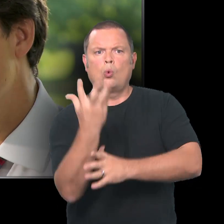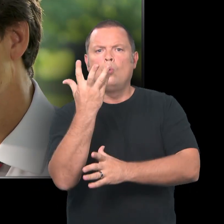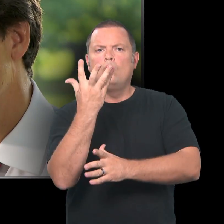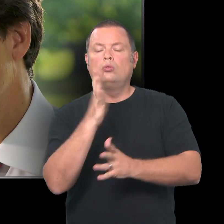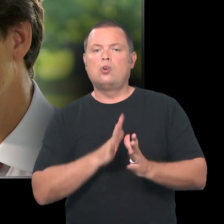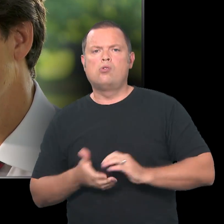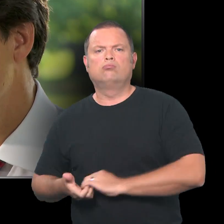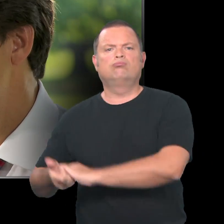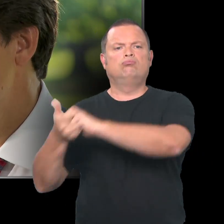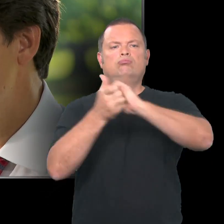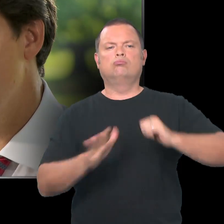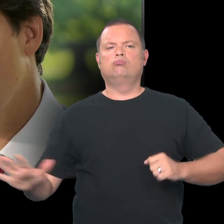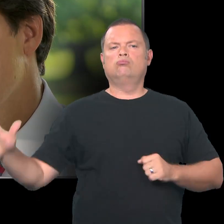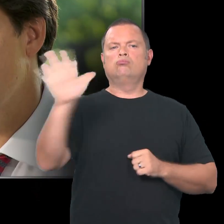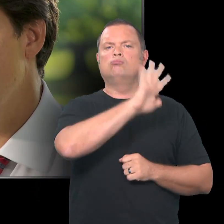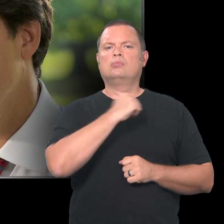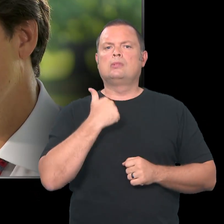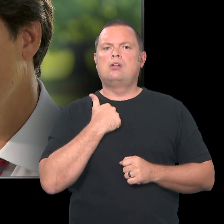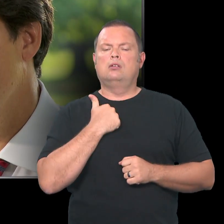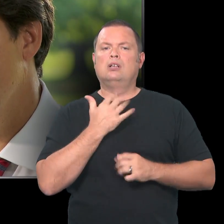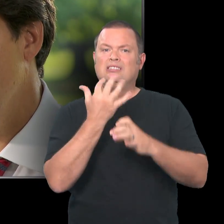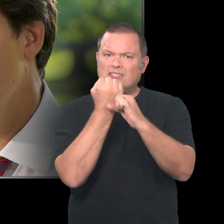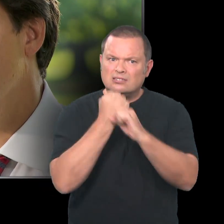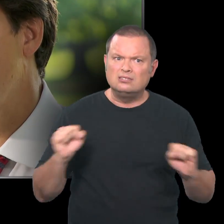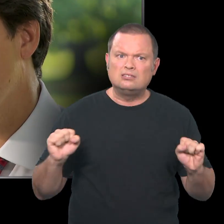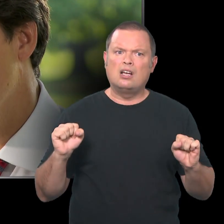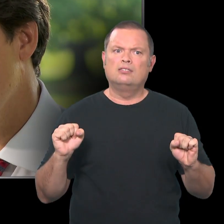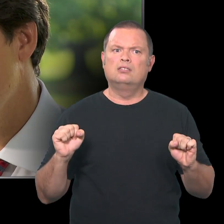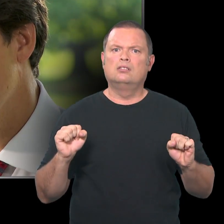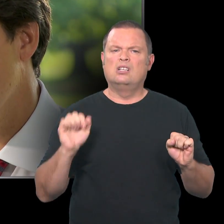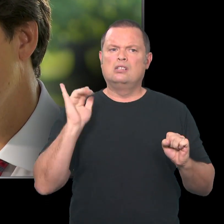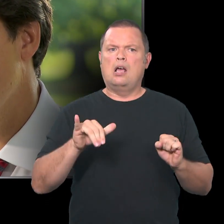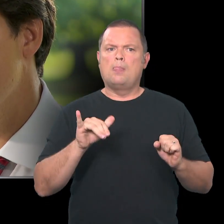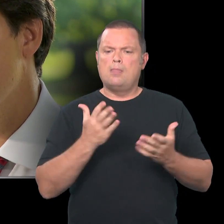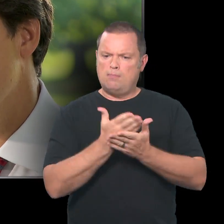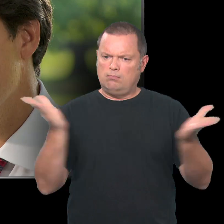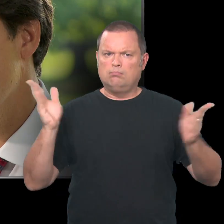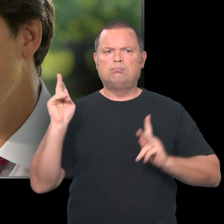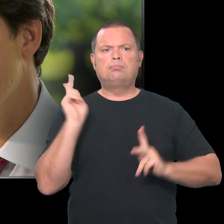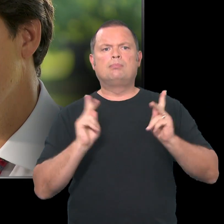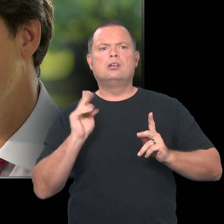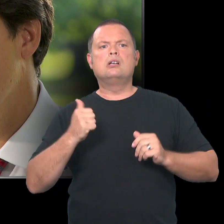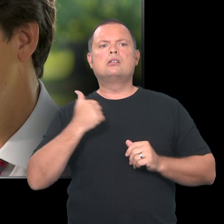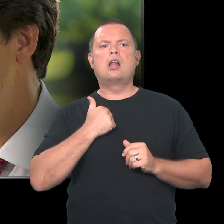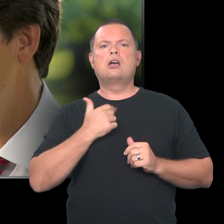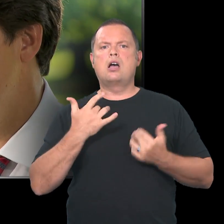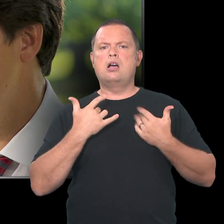the right way. Making us united. Keeping us safe.